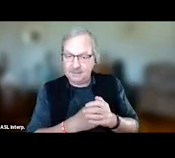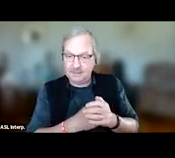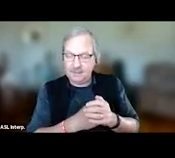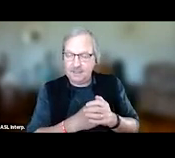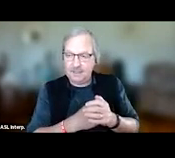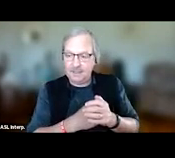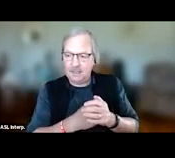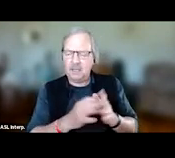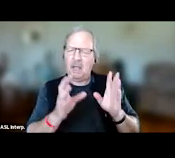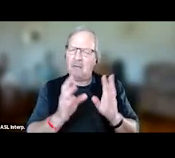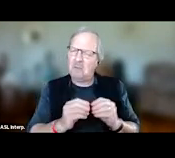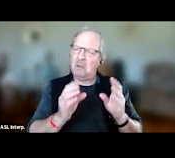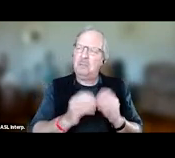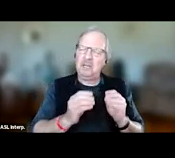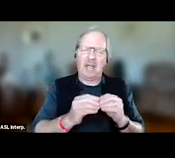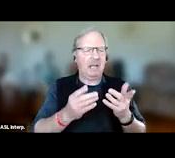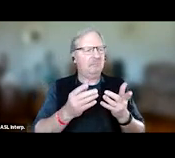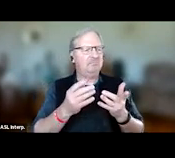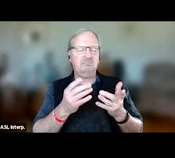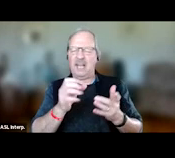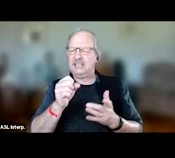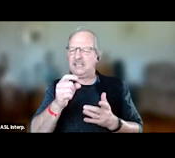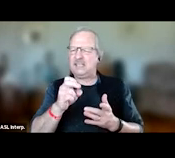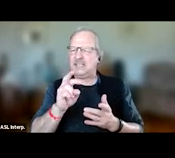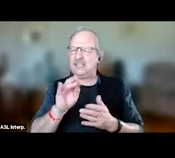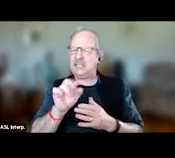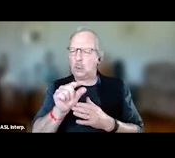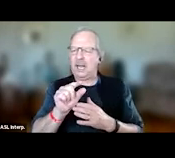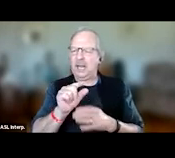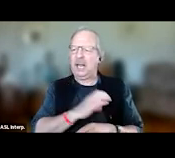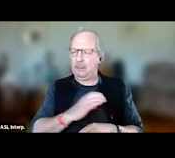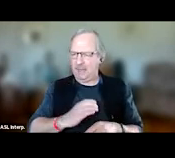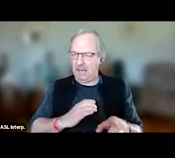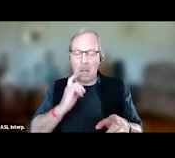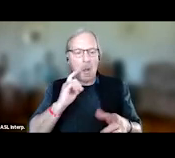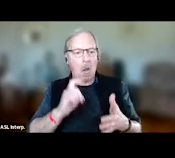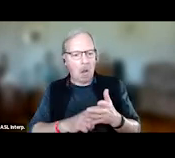almost like a SOAR steering committee and then eventually realized that things were just not getting through